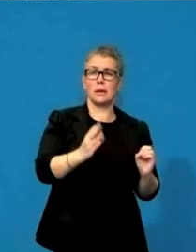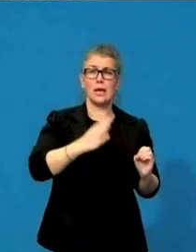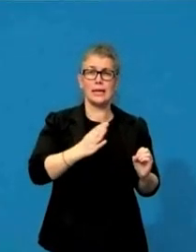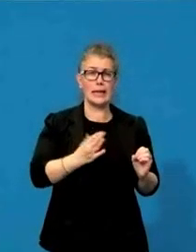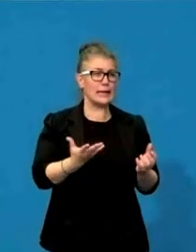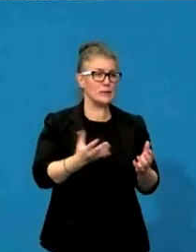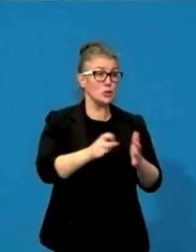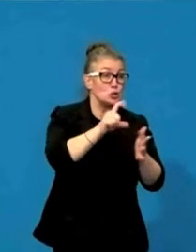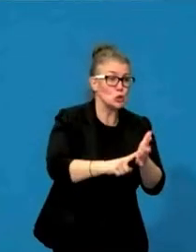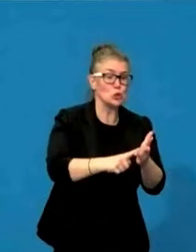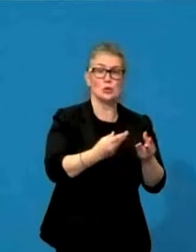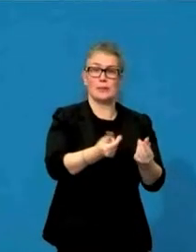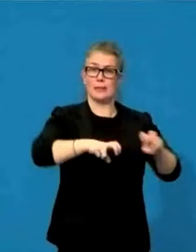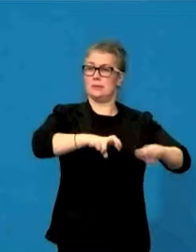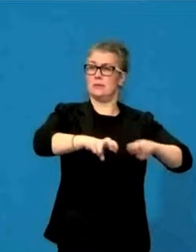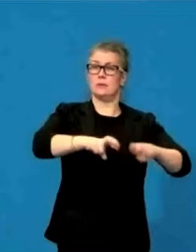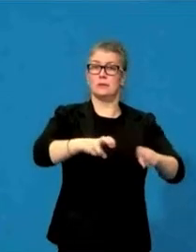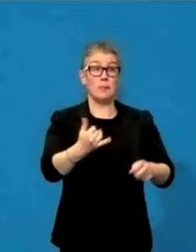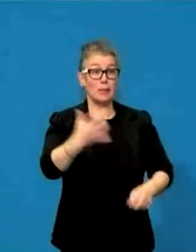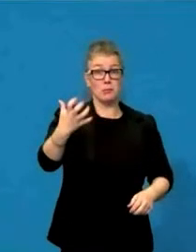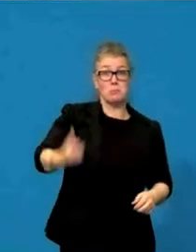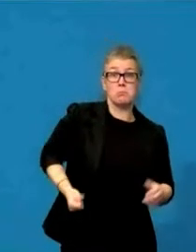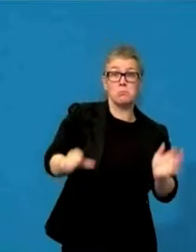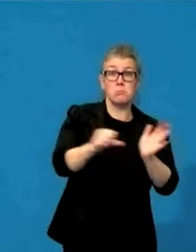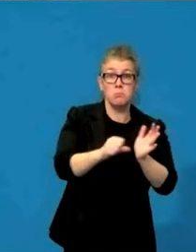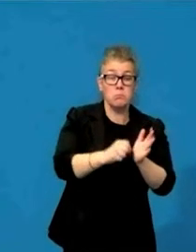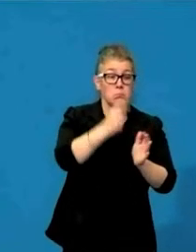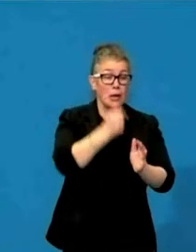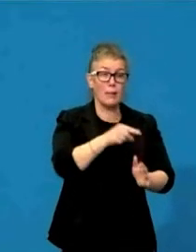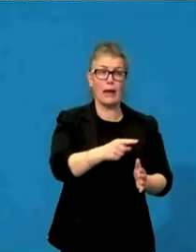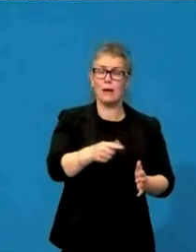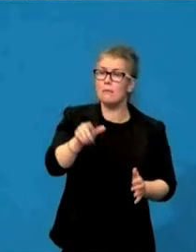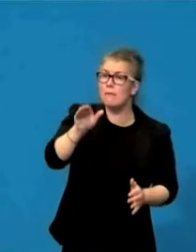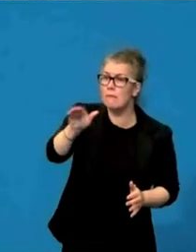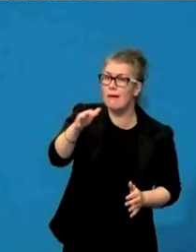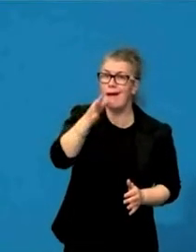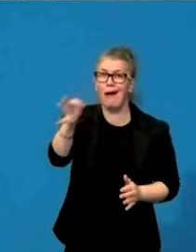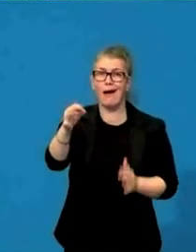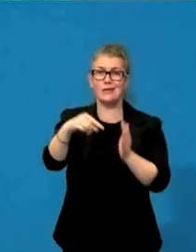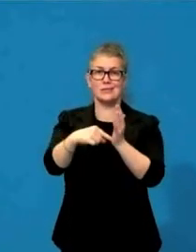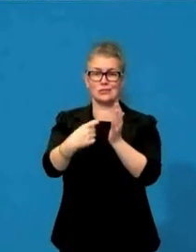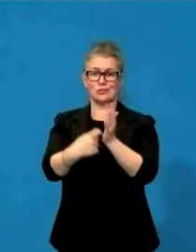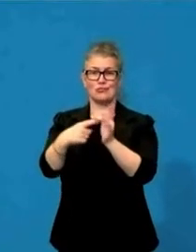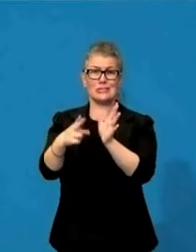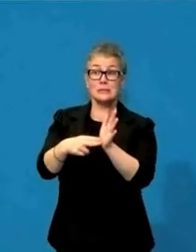And so they said, "Oh, can we join in?" And they asked Tristan, and so with one of them,